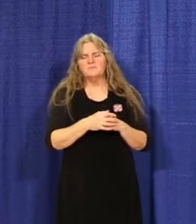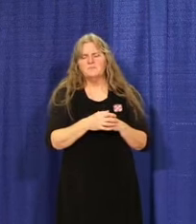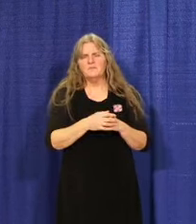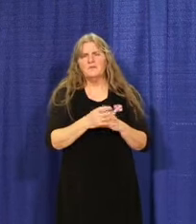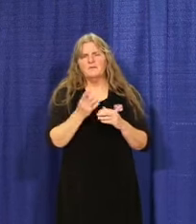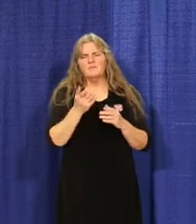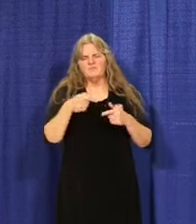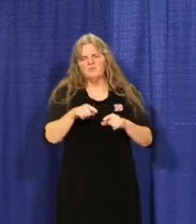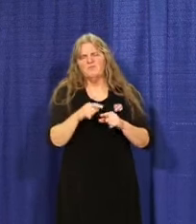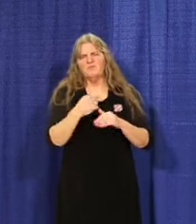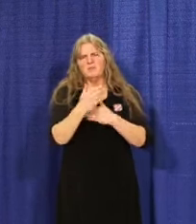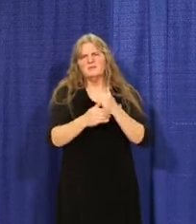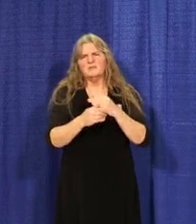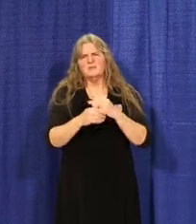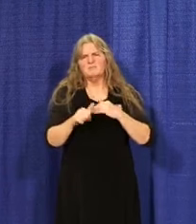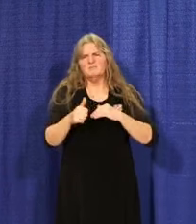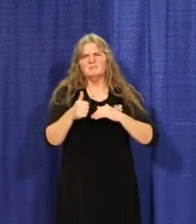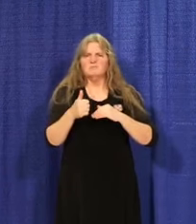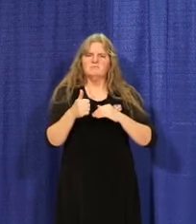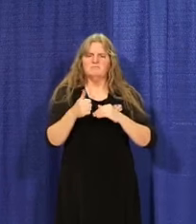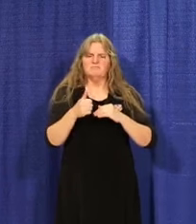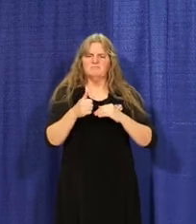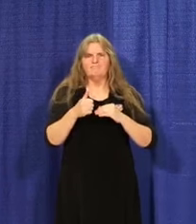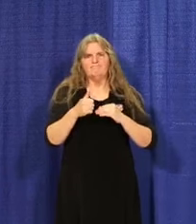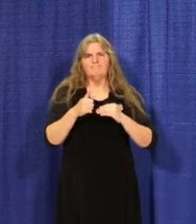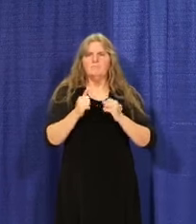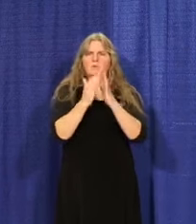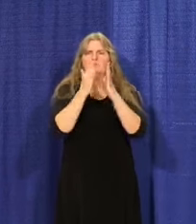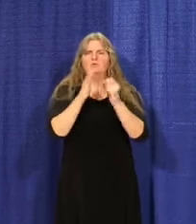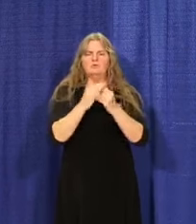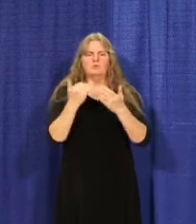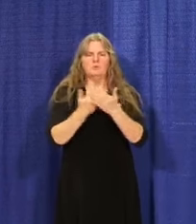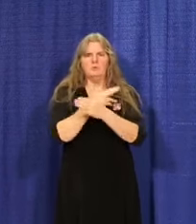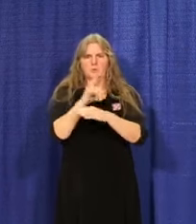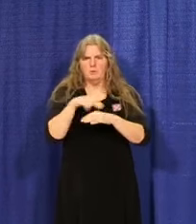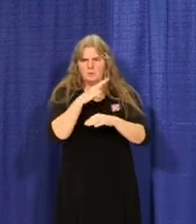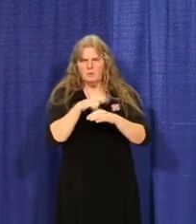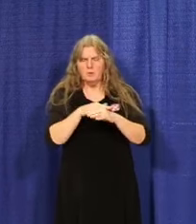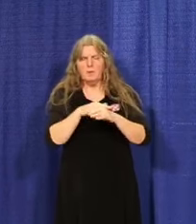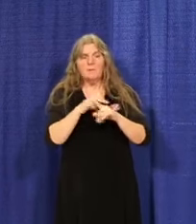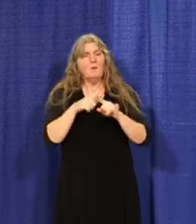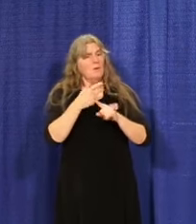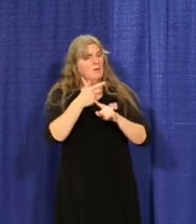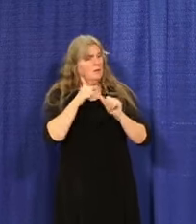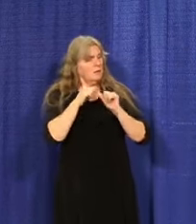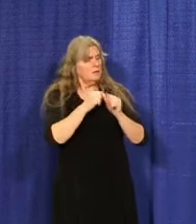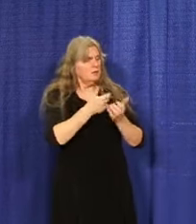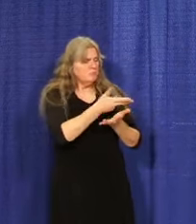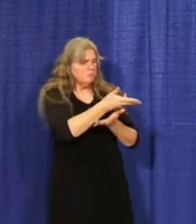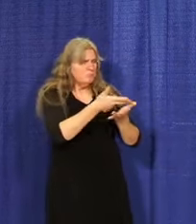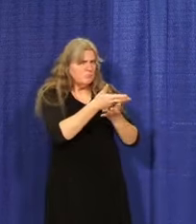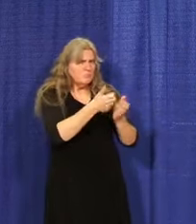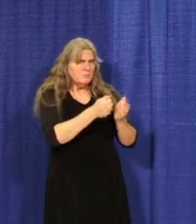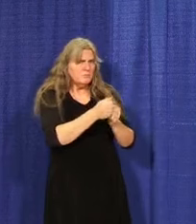So we're definitely having encouraging conversations with Doctor Hanley about the traceability of other regions,